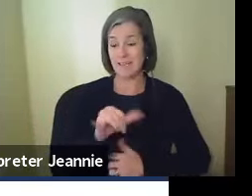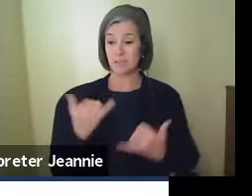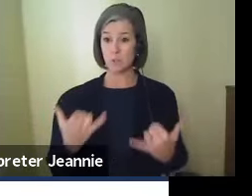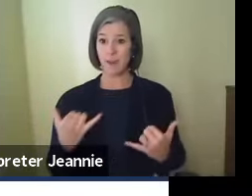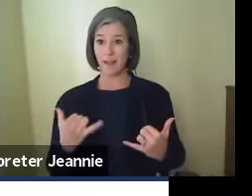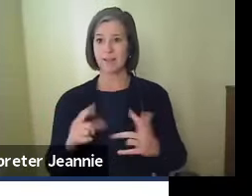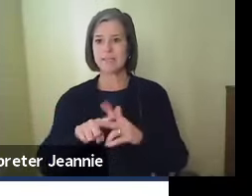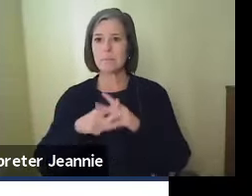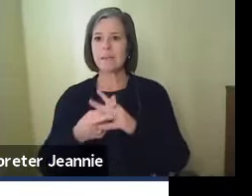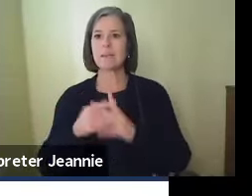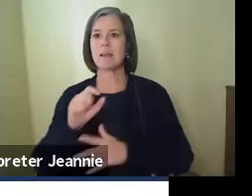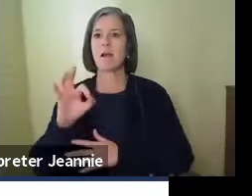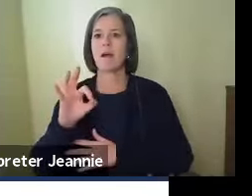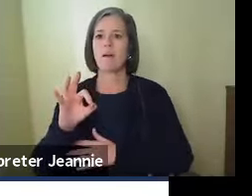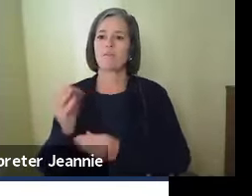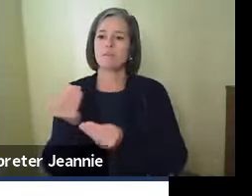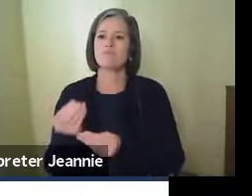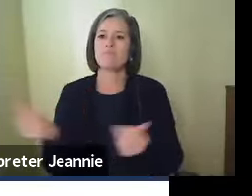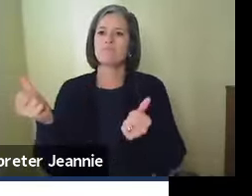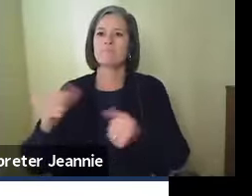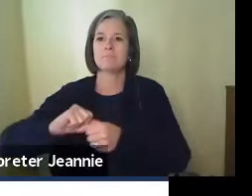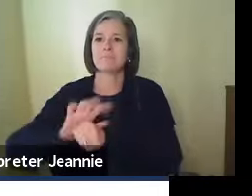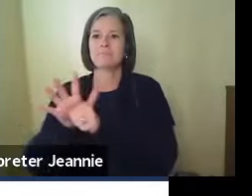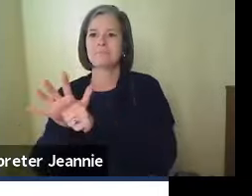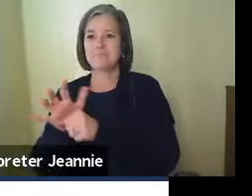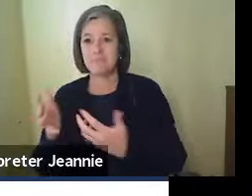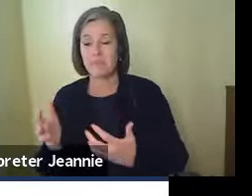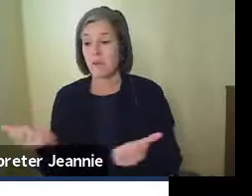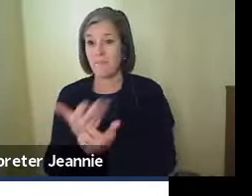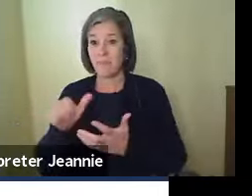and so everything else that we are doing is now time limited.